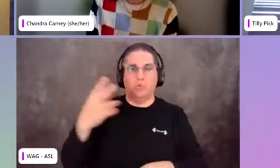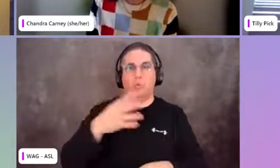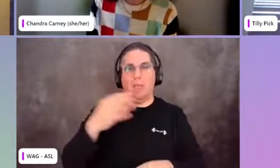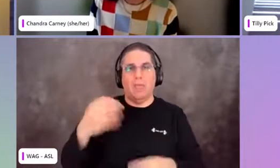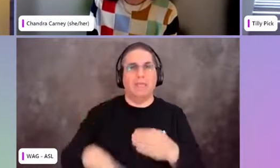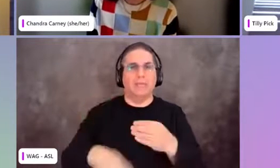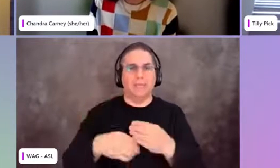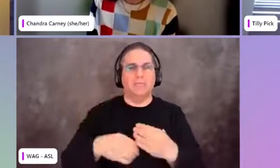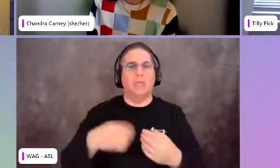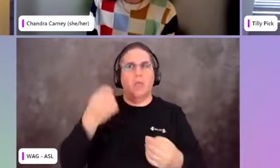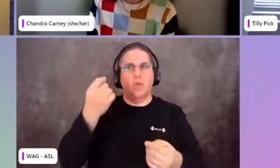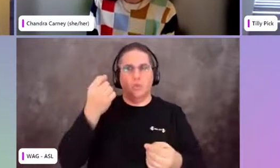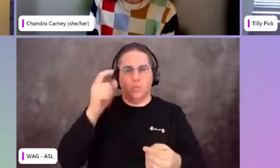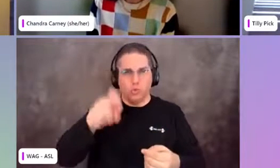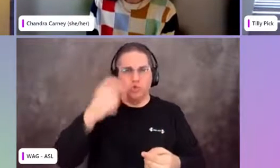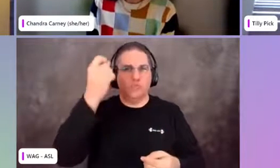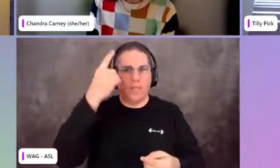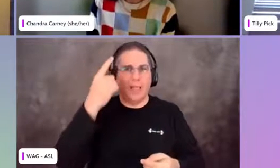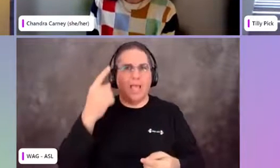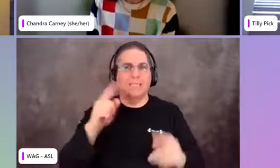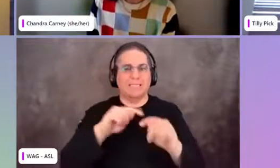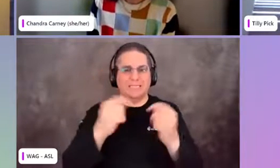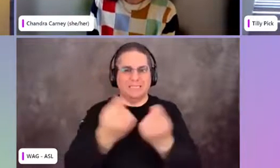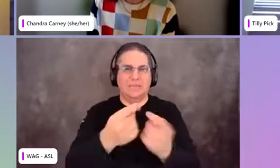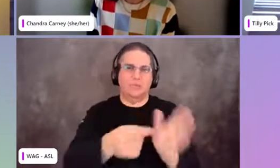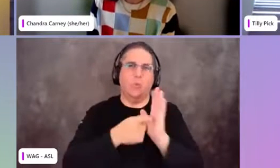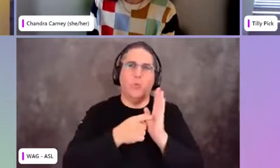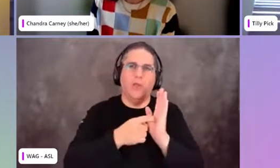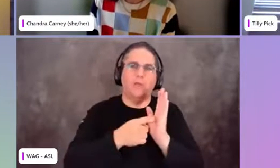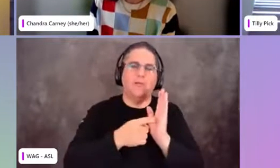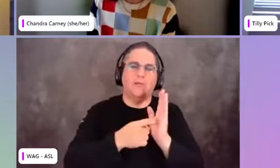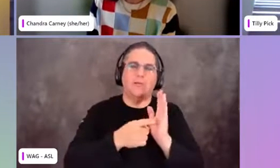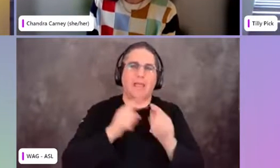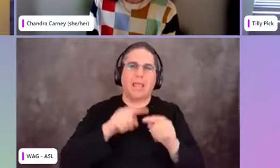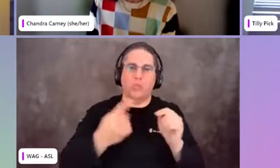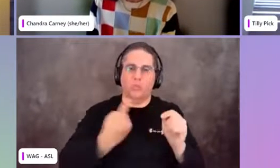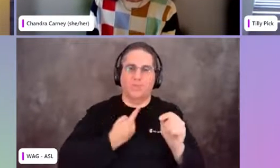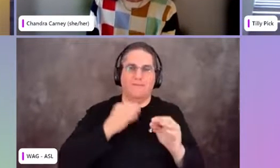[GREG] We're getting the hook, Sarah.